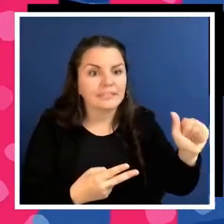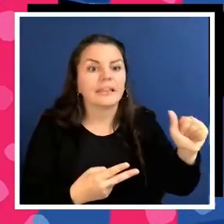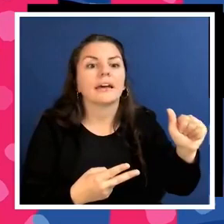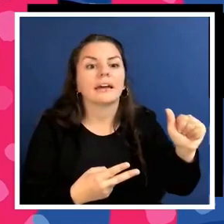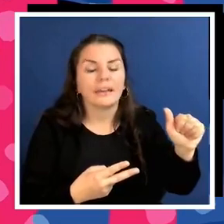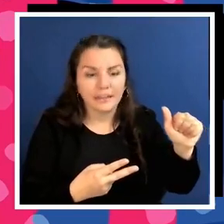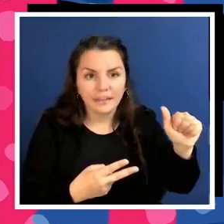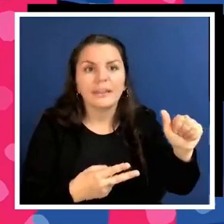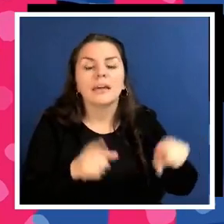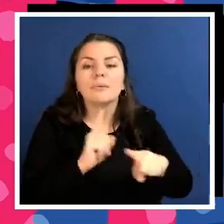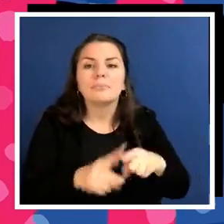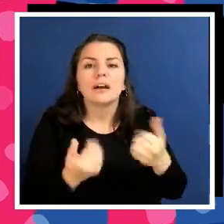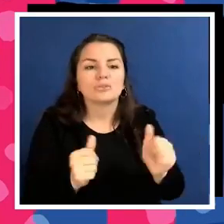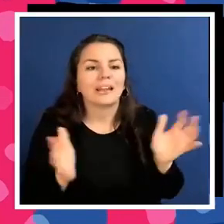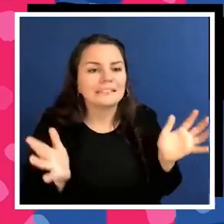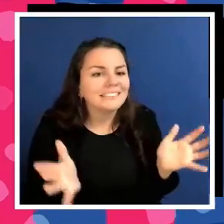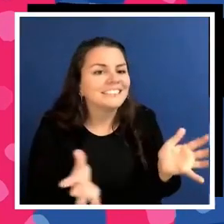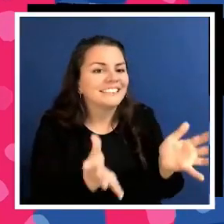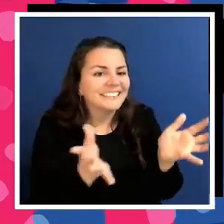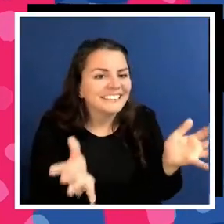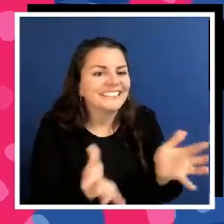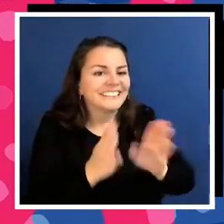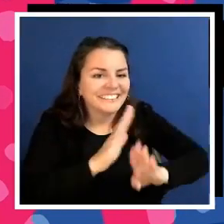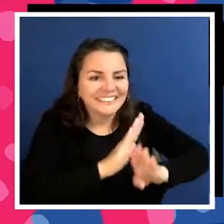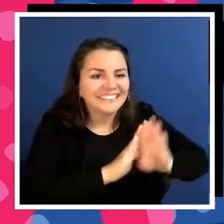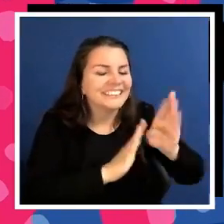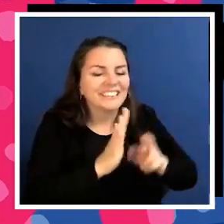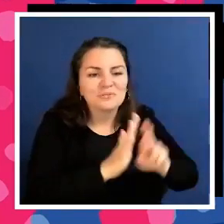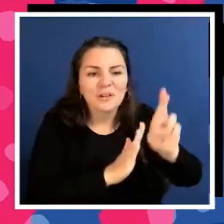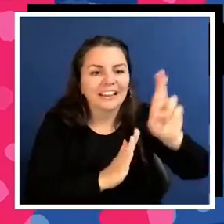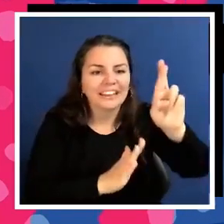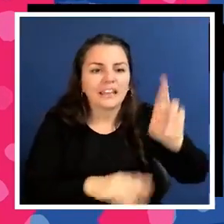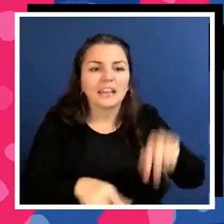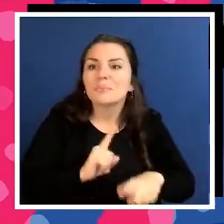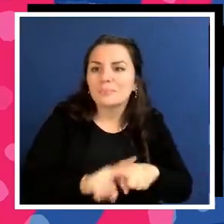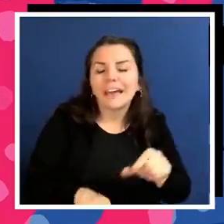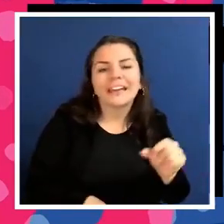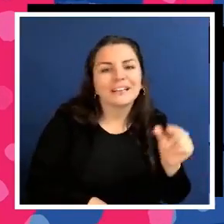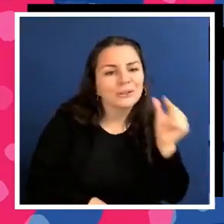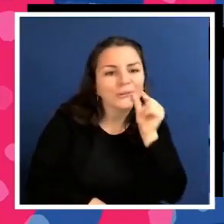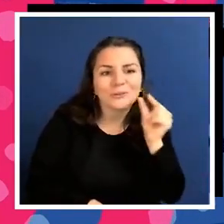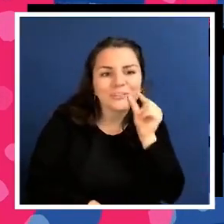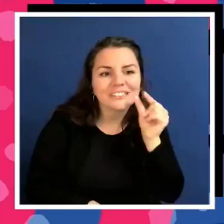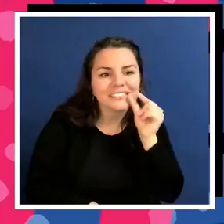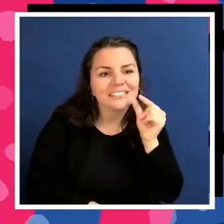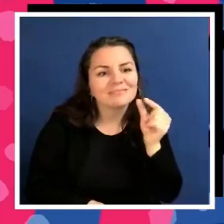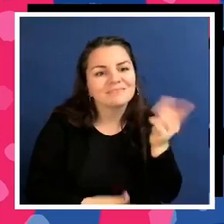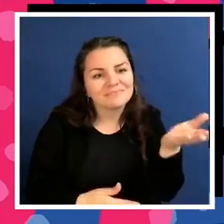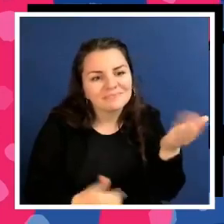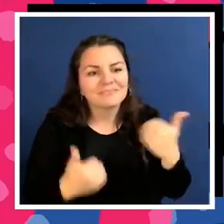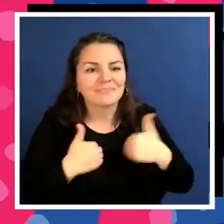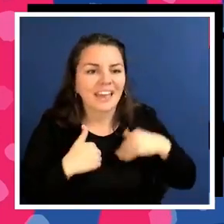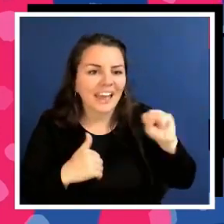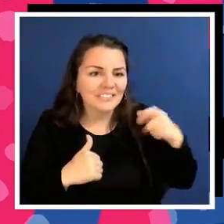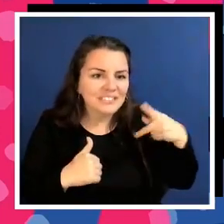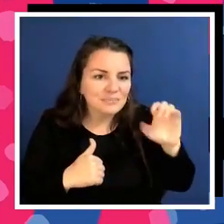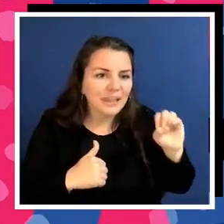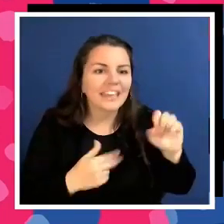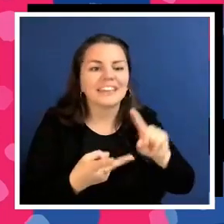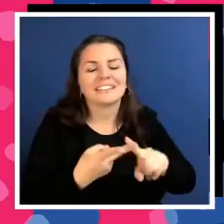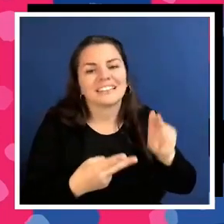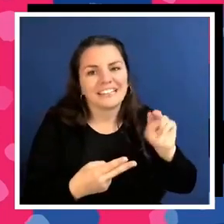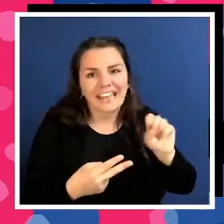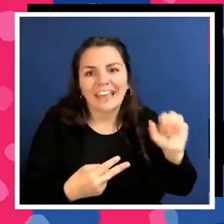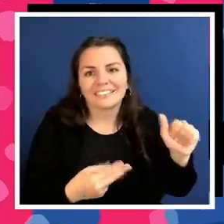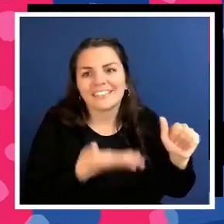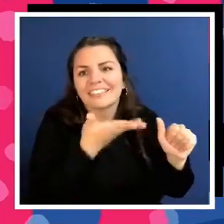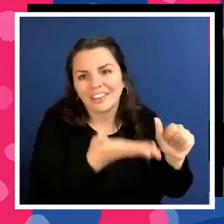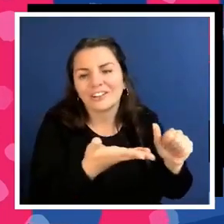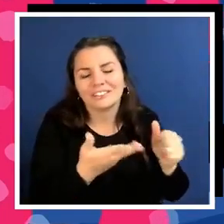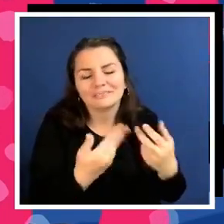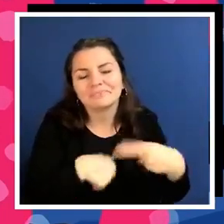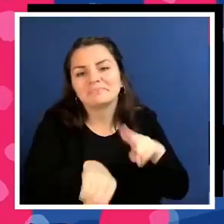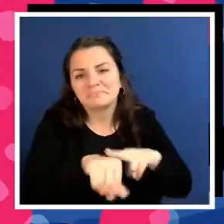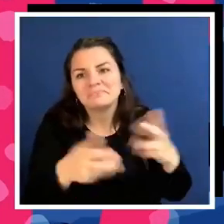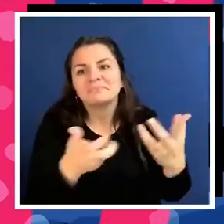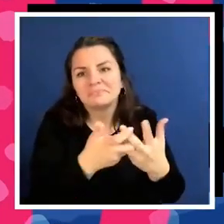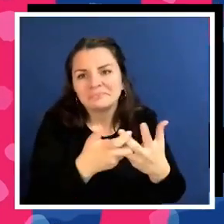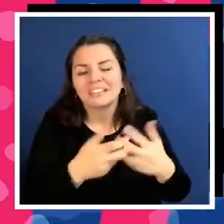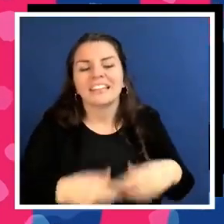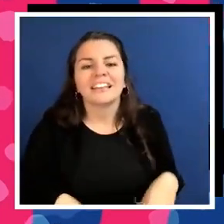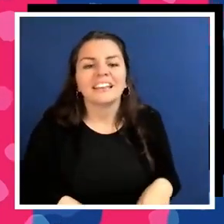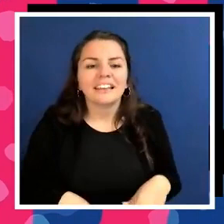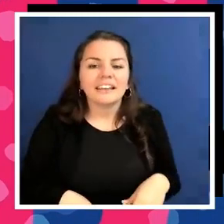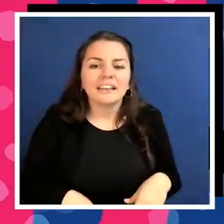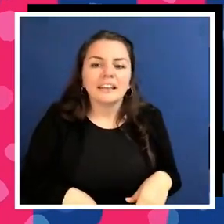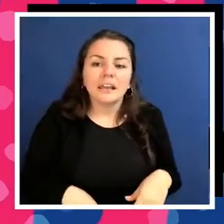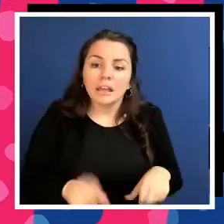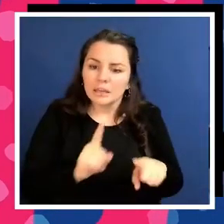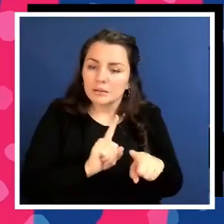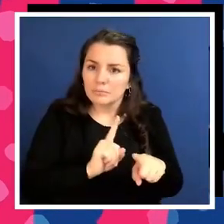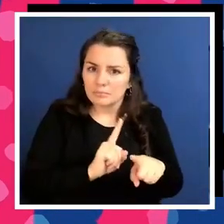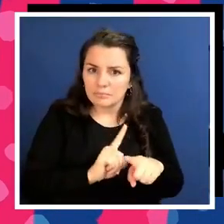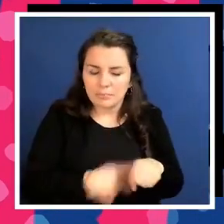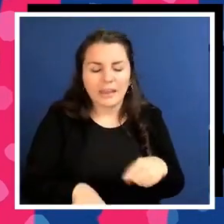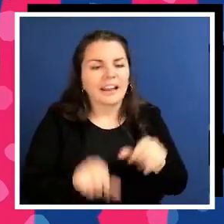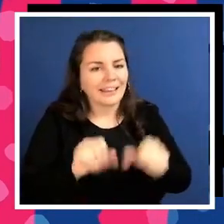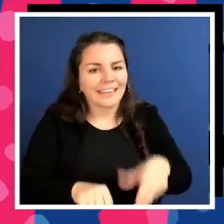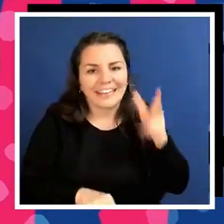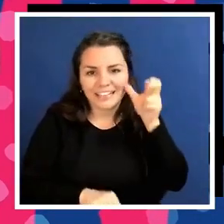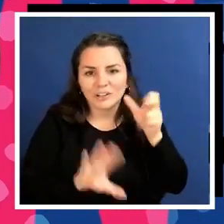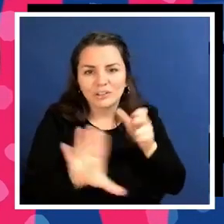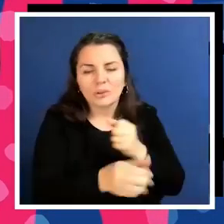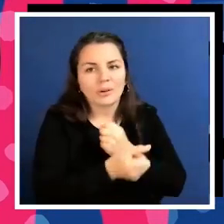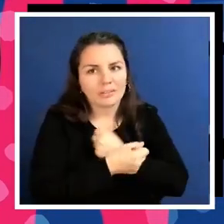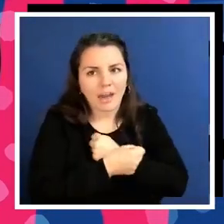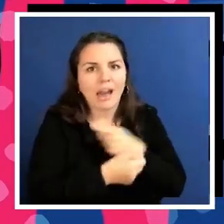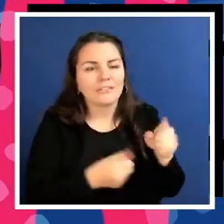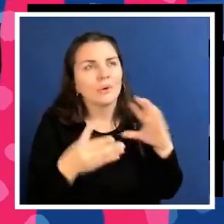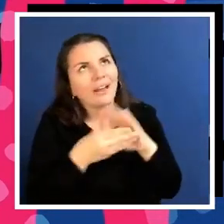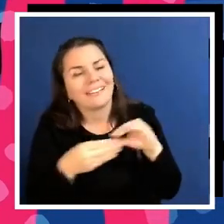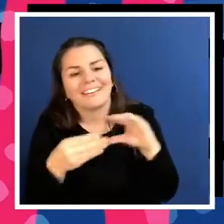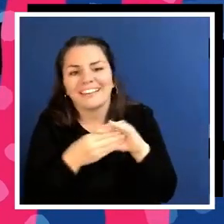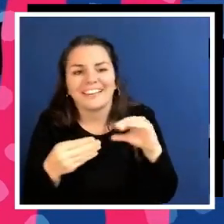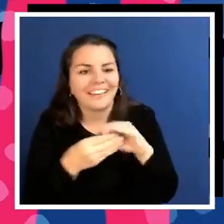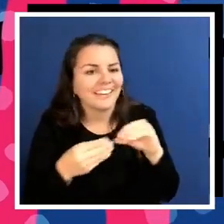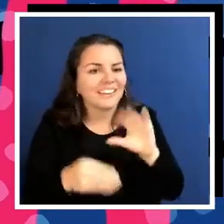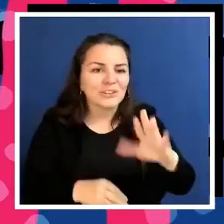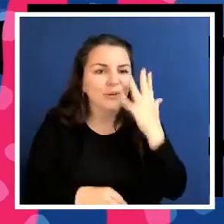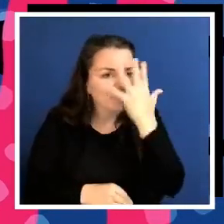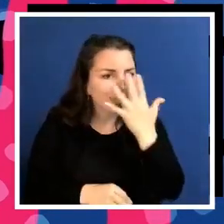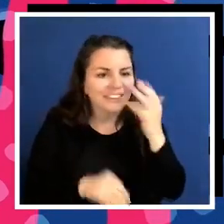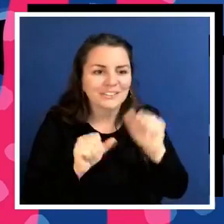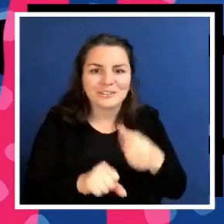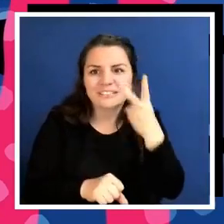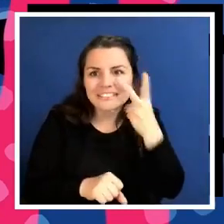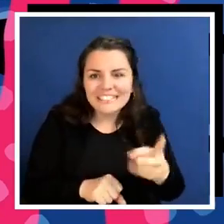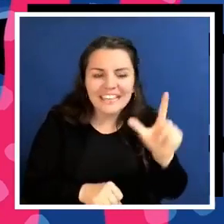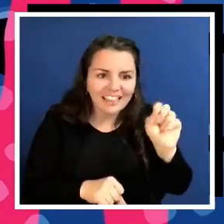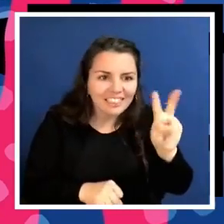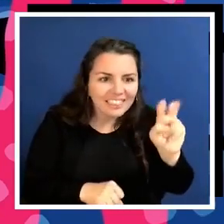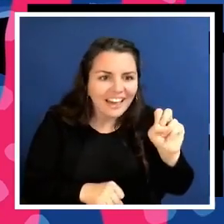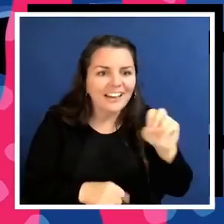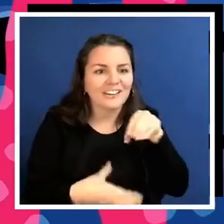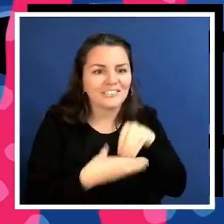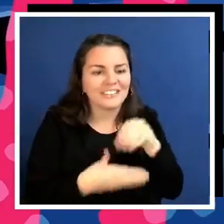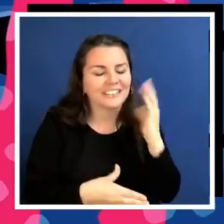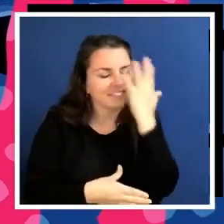IN SPACE AND NASA.